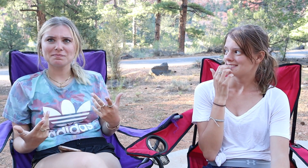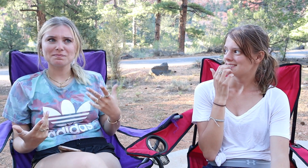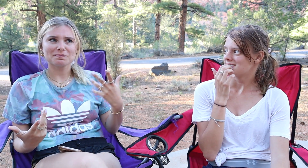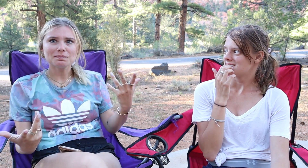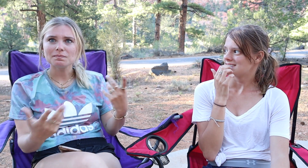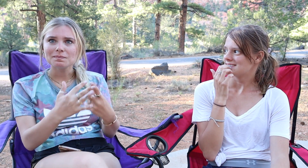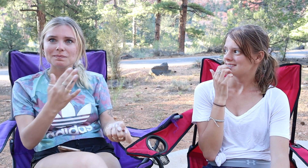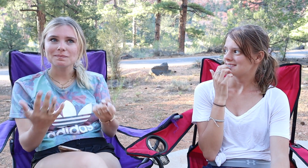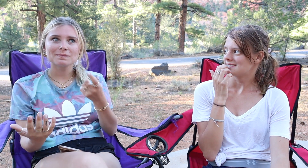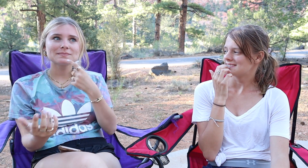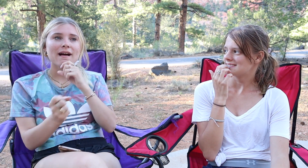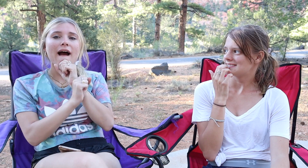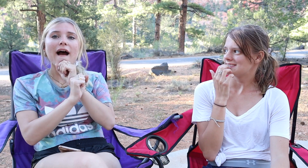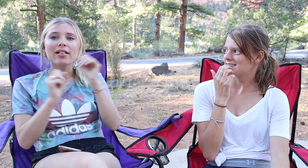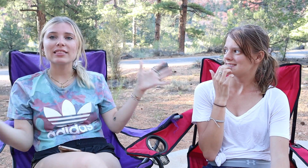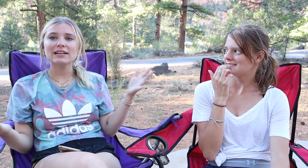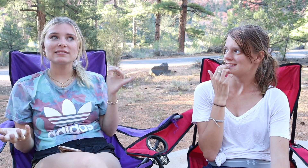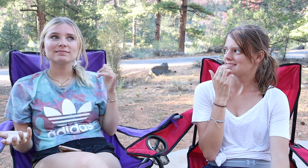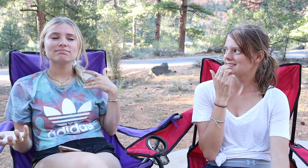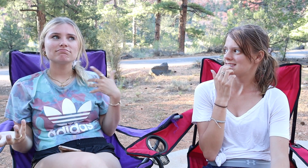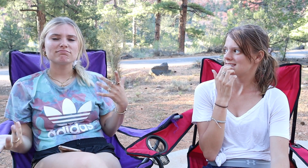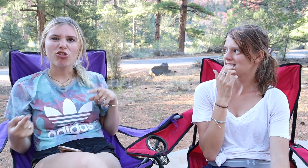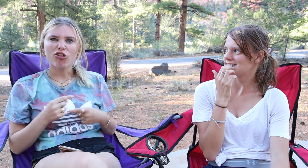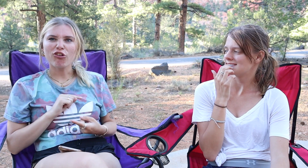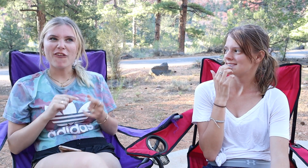then "poof" he literally says nothing it hurts me a lot, of course..